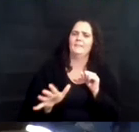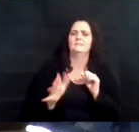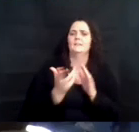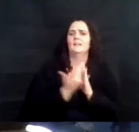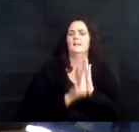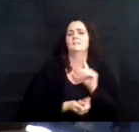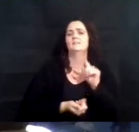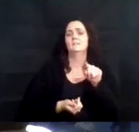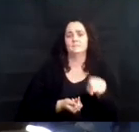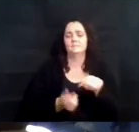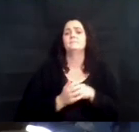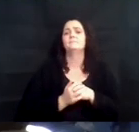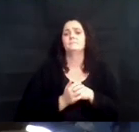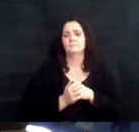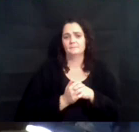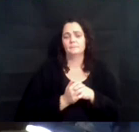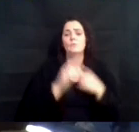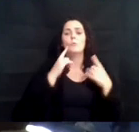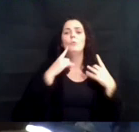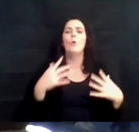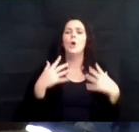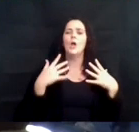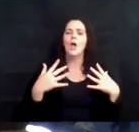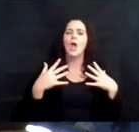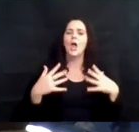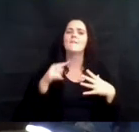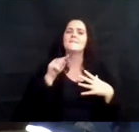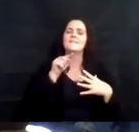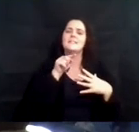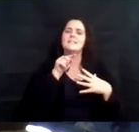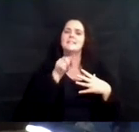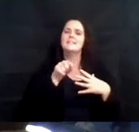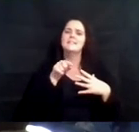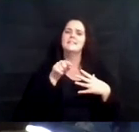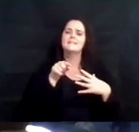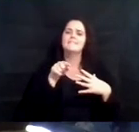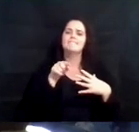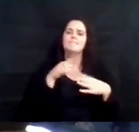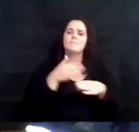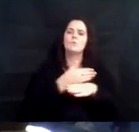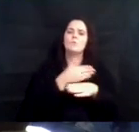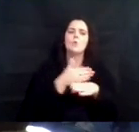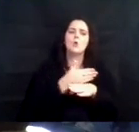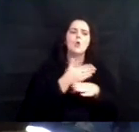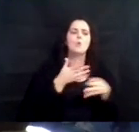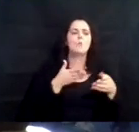is even though he often times works in this form that we would call animation,